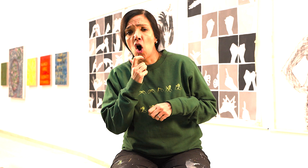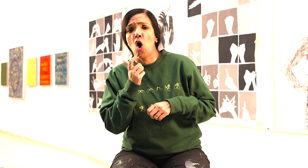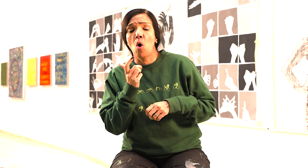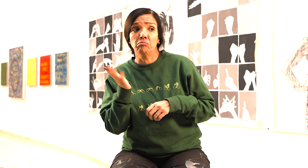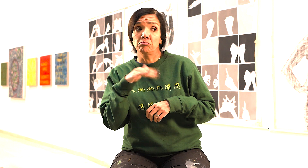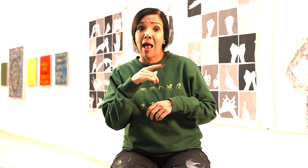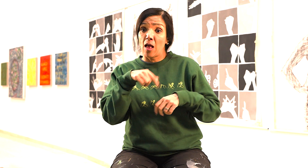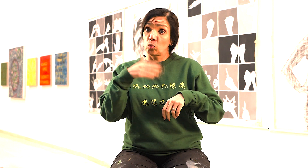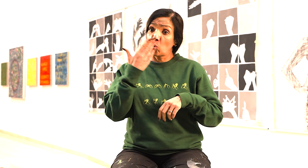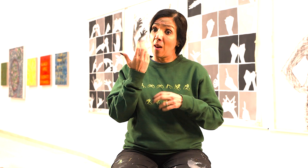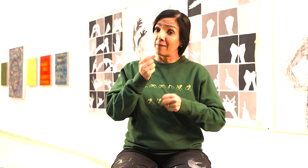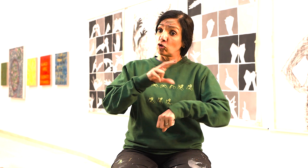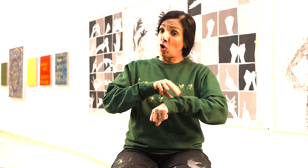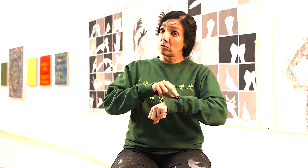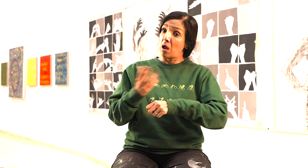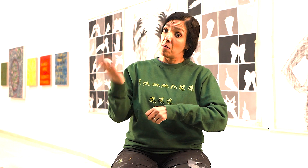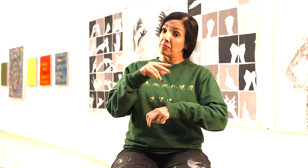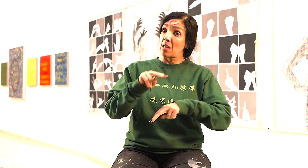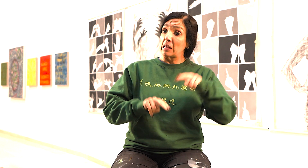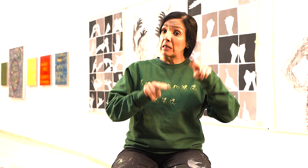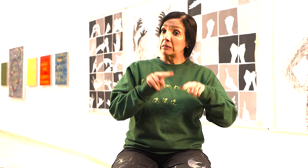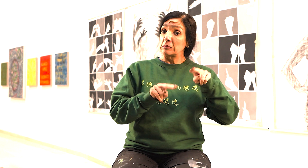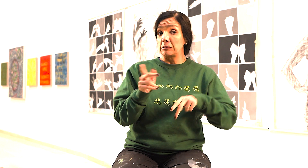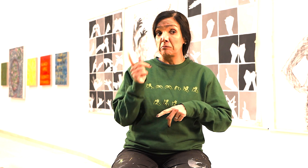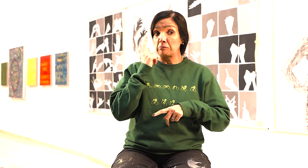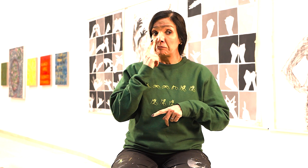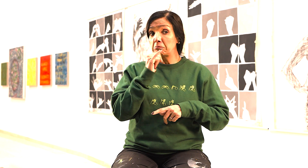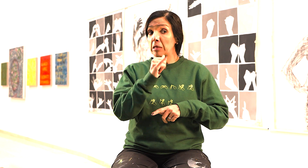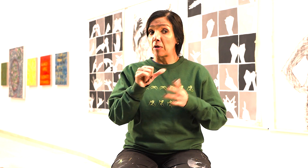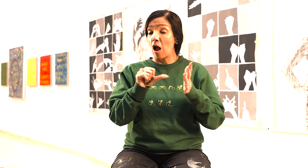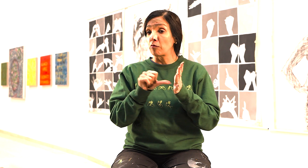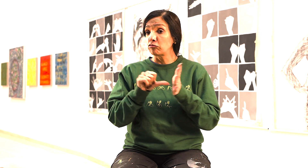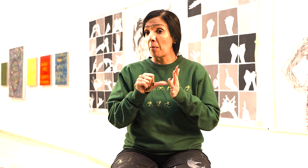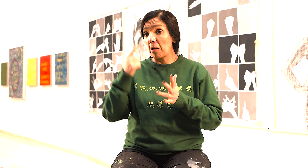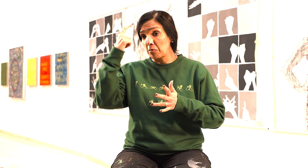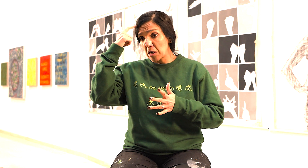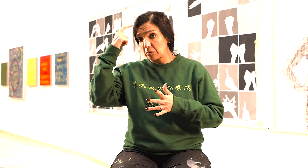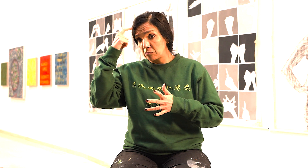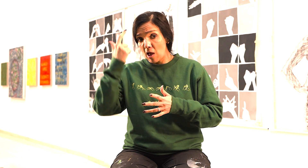what to do," and there was a doctor that used to come to the school, and so, a doctor came along